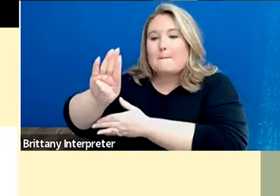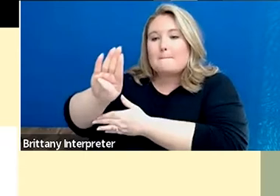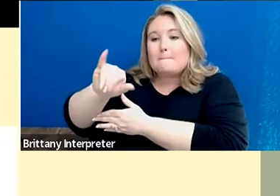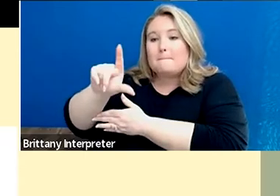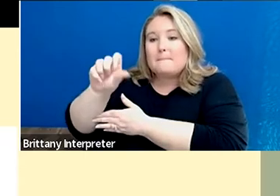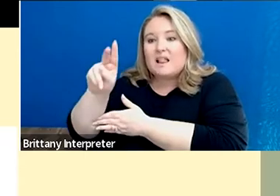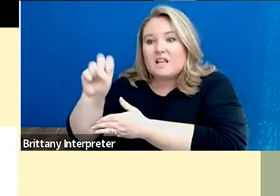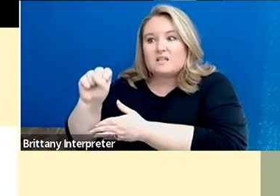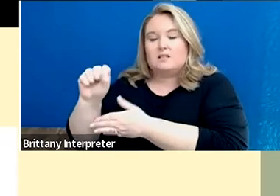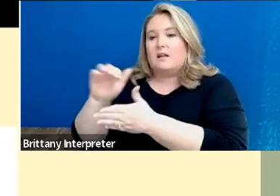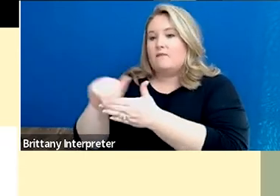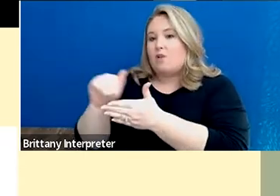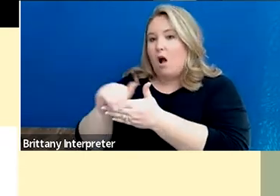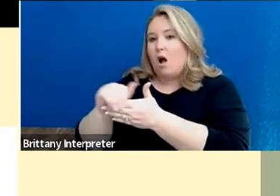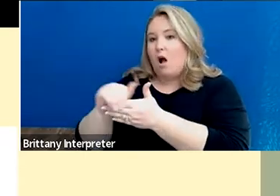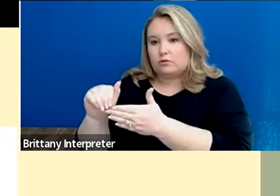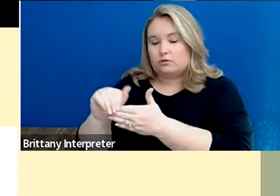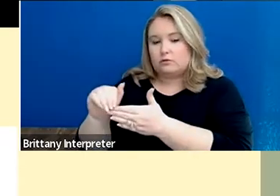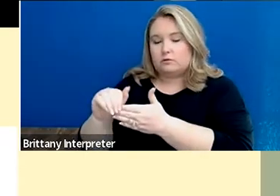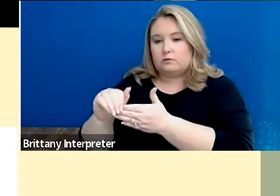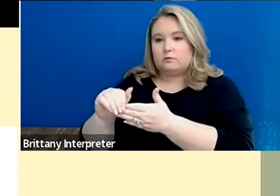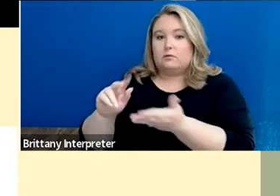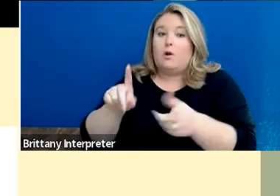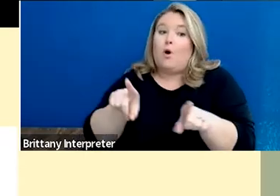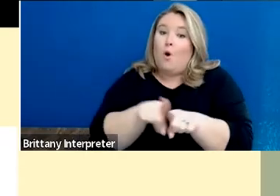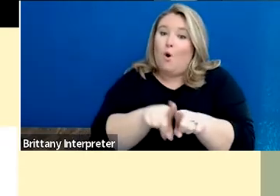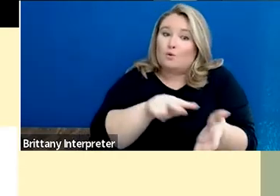and resulted in people being dependent and not productive.